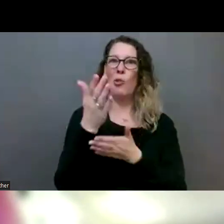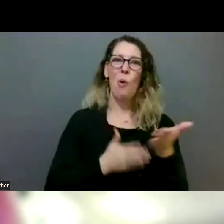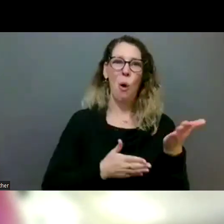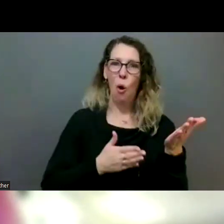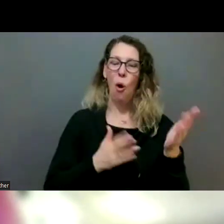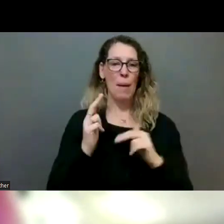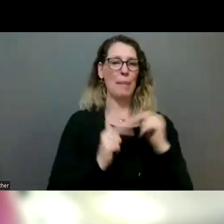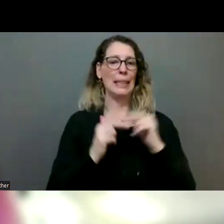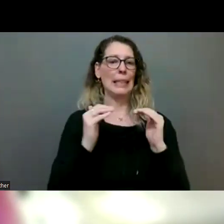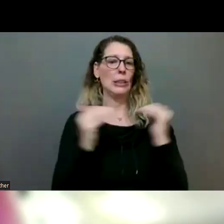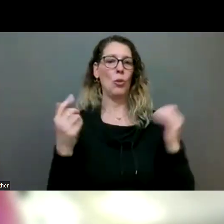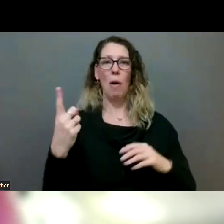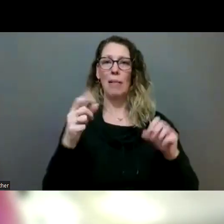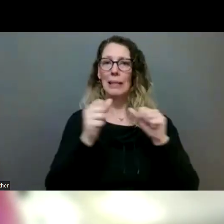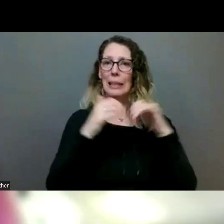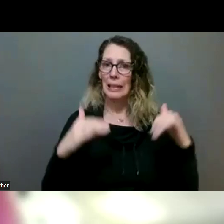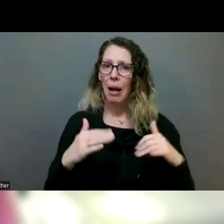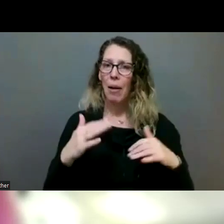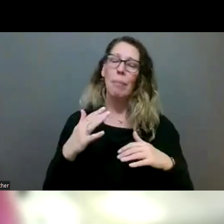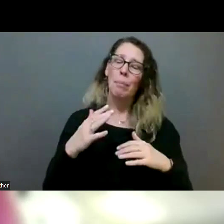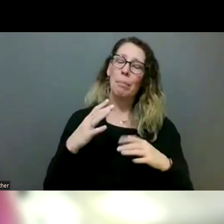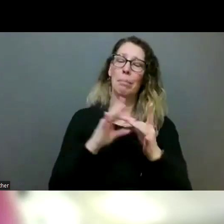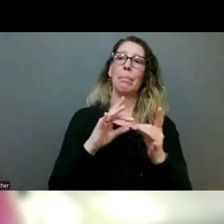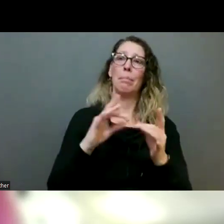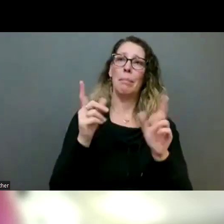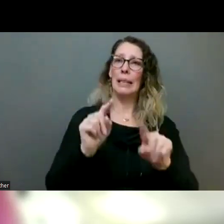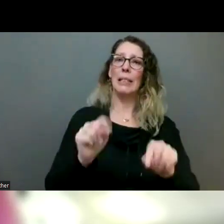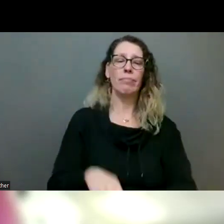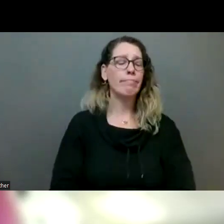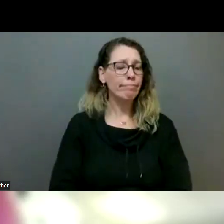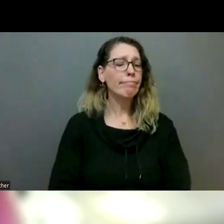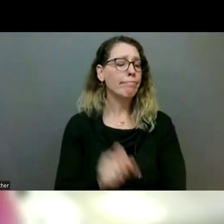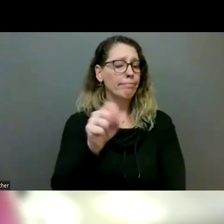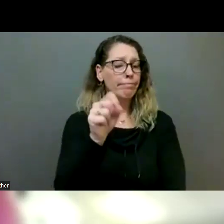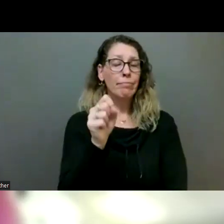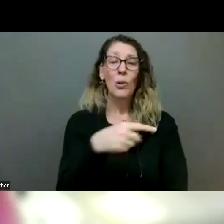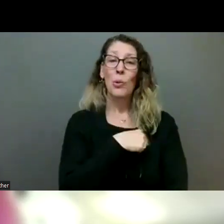Tier 1 system around attendance? Yeah I think it's just, I mean we've all been through a lot